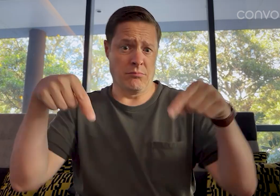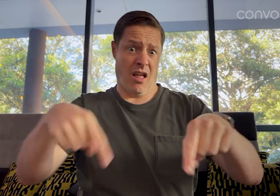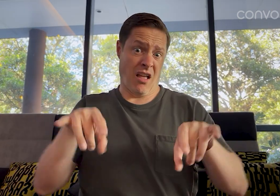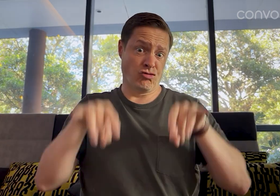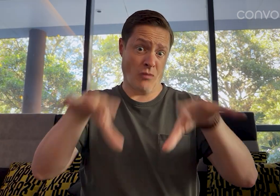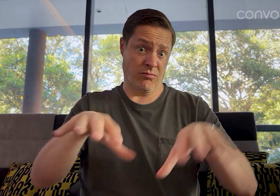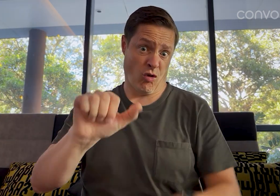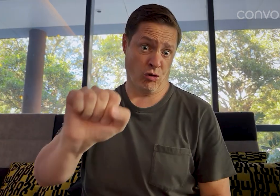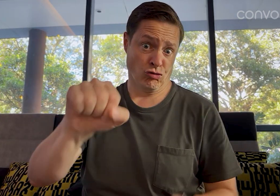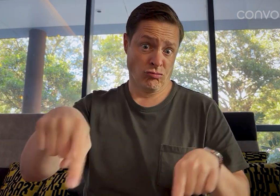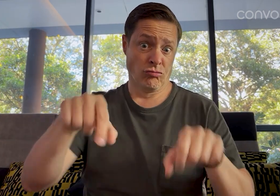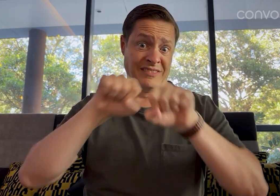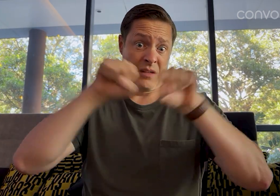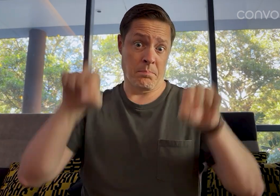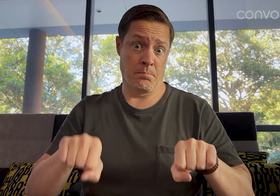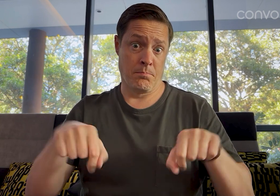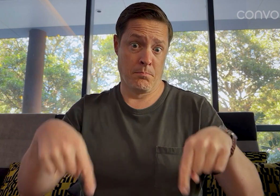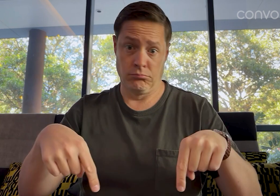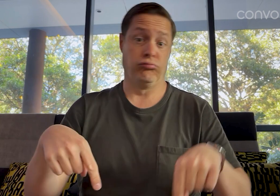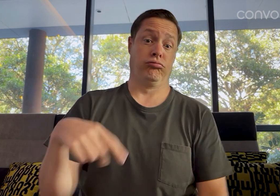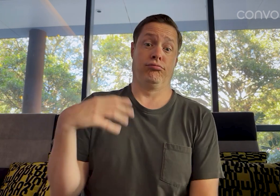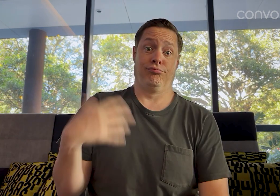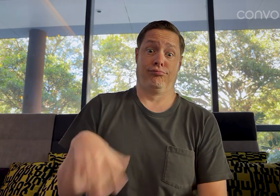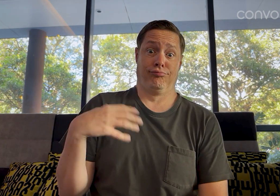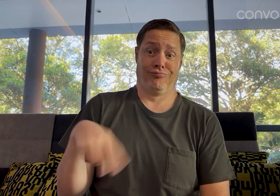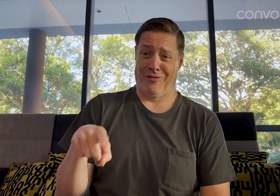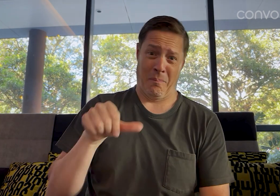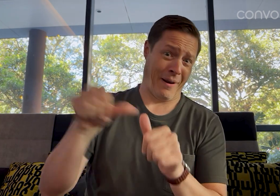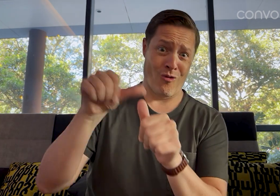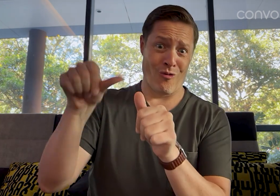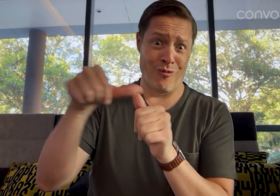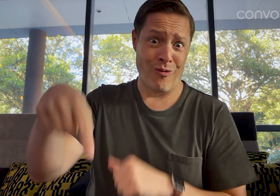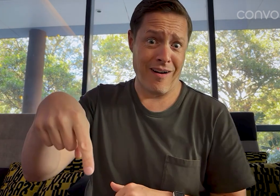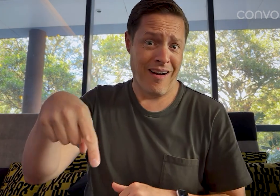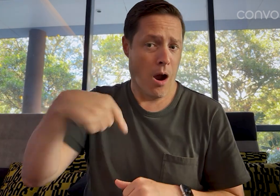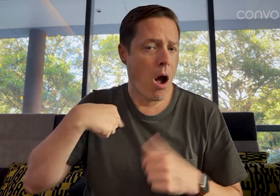Your system in Australia is impressive.